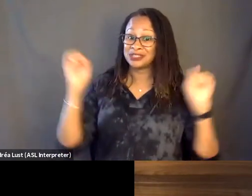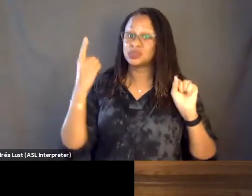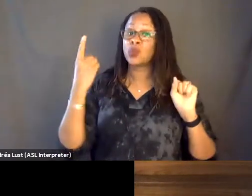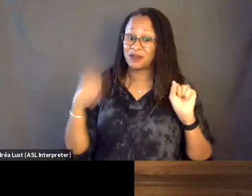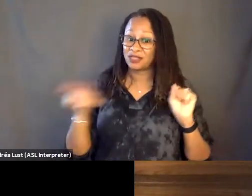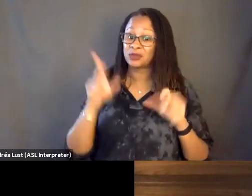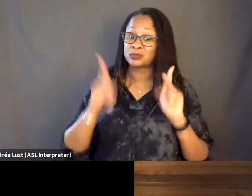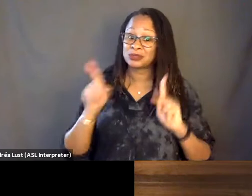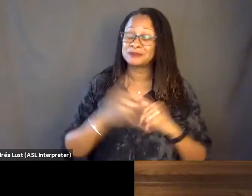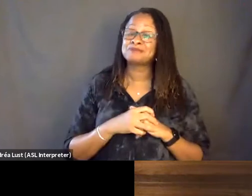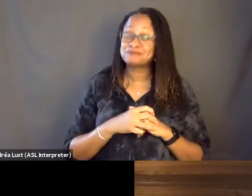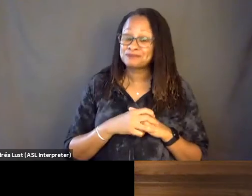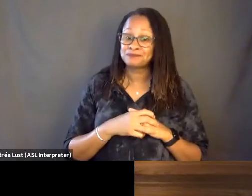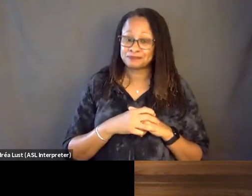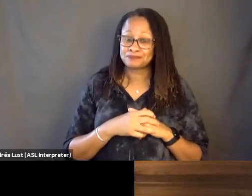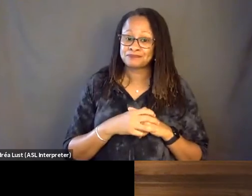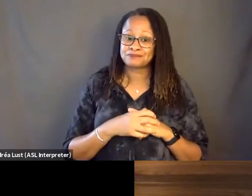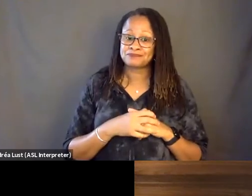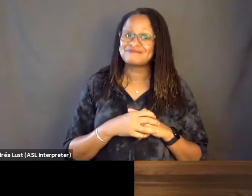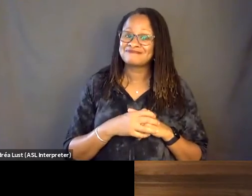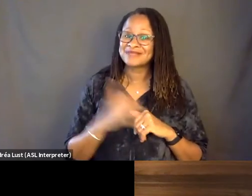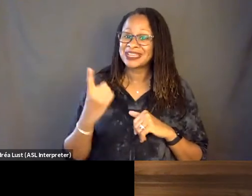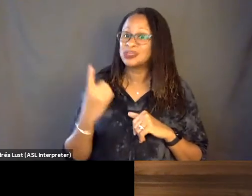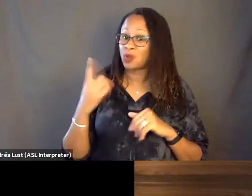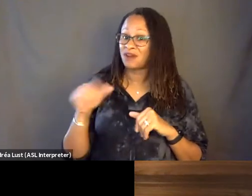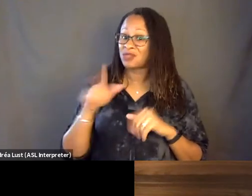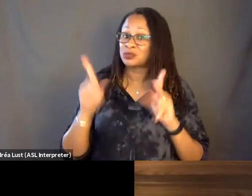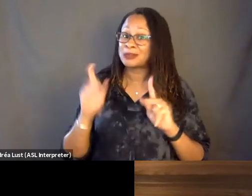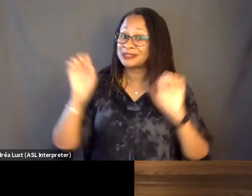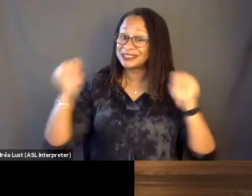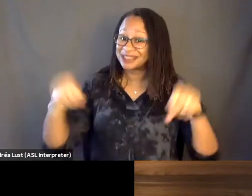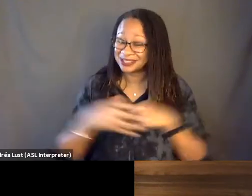Our own president is not only one of those people, he is--